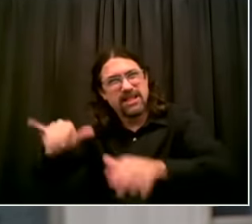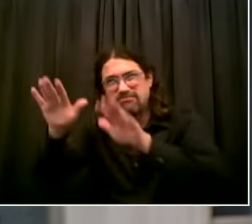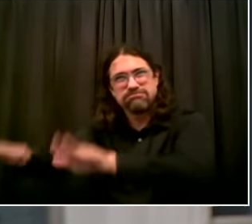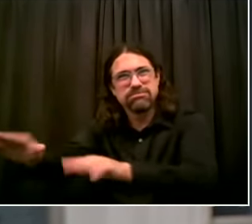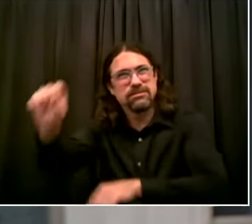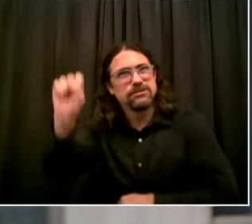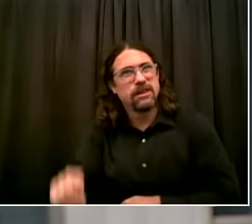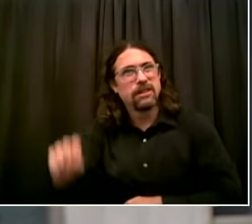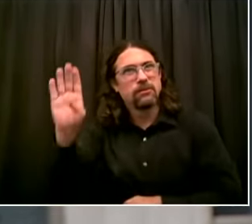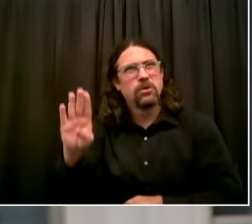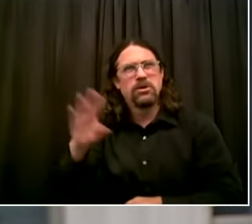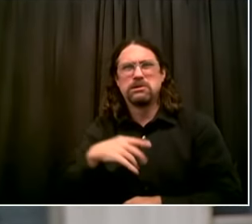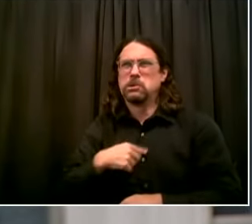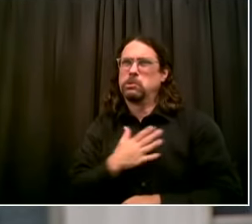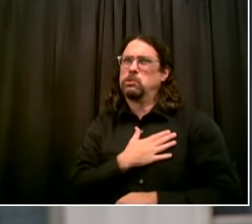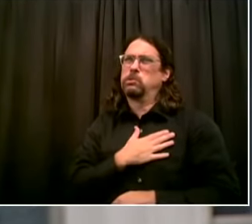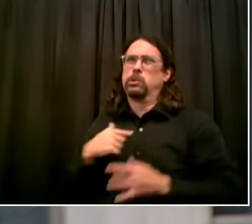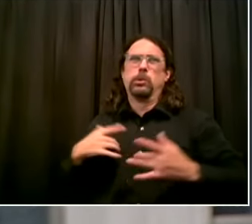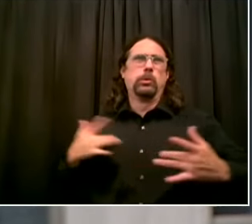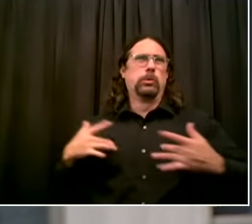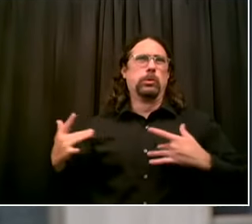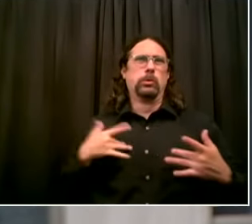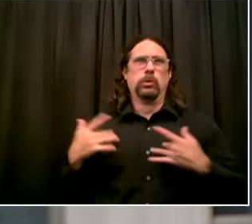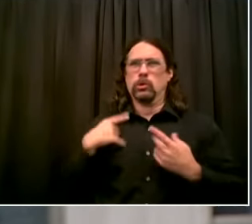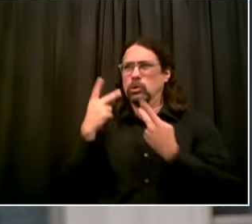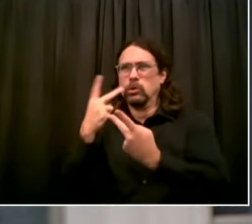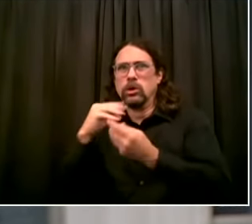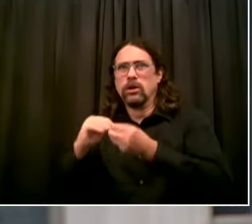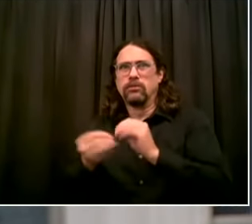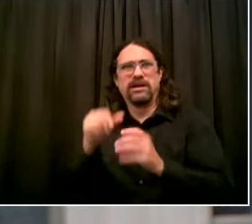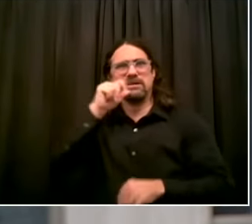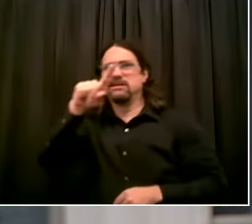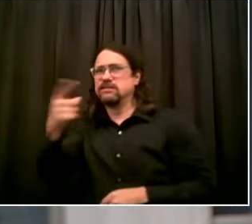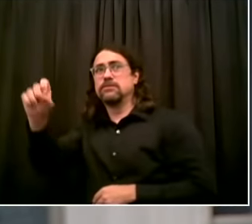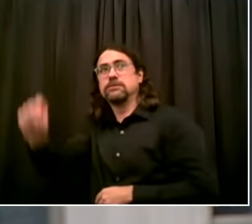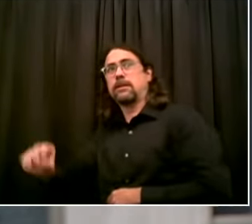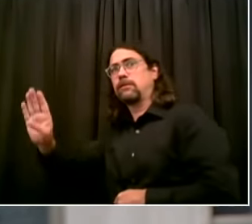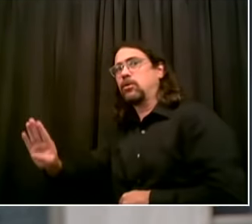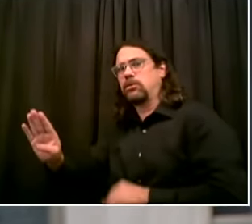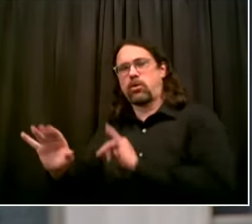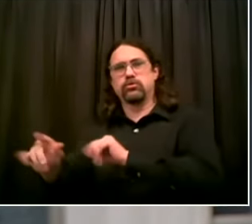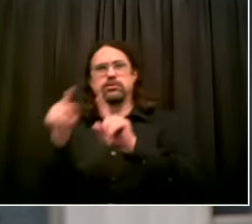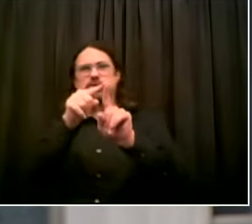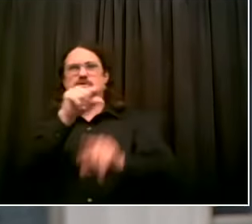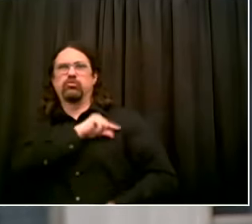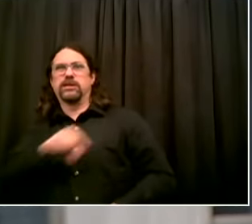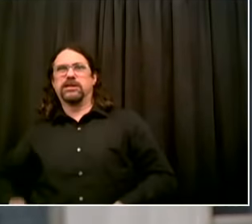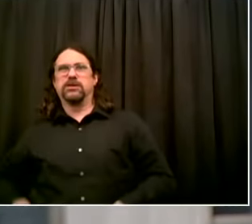IF NECESSARY. WE WILL HAVE TO PROHIBIT GATHERINGS EXCEPT FOR VERY SMALL GATHERINGS.